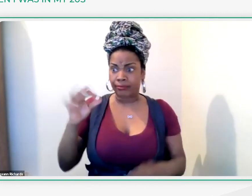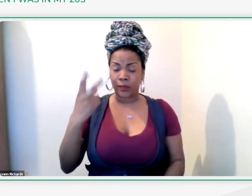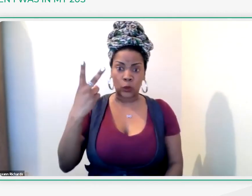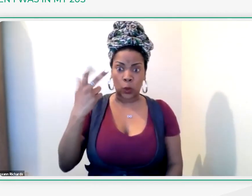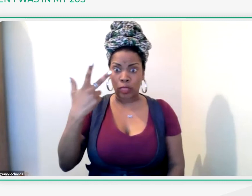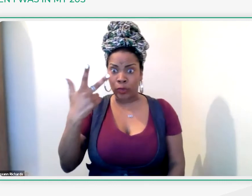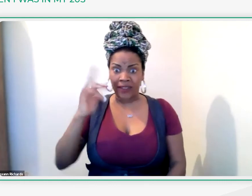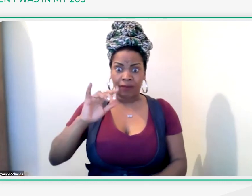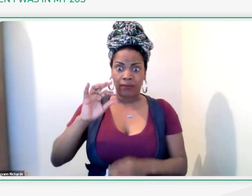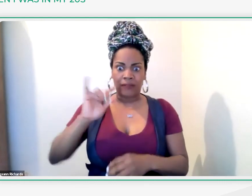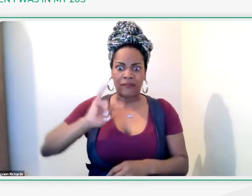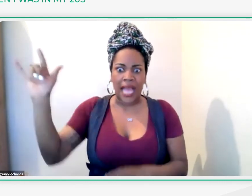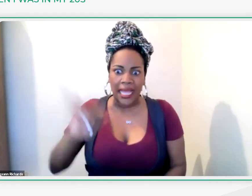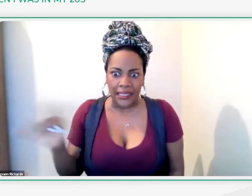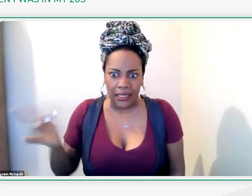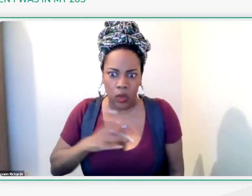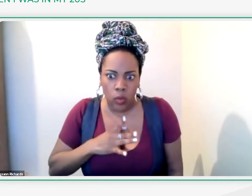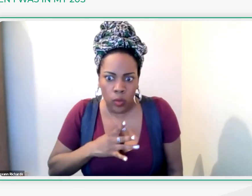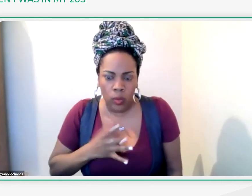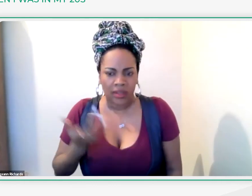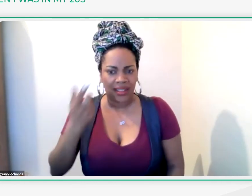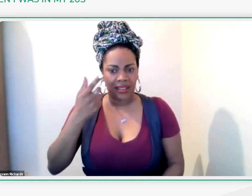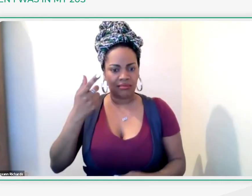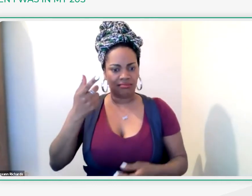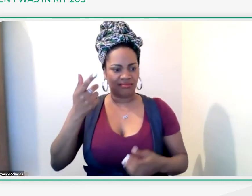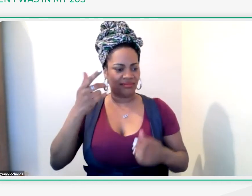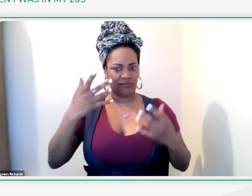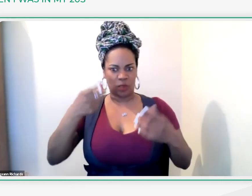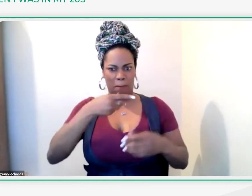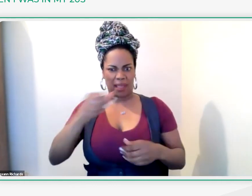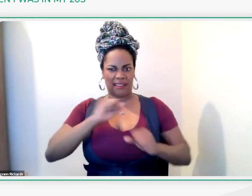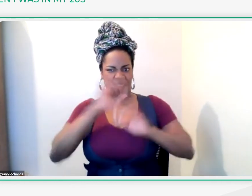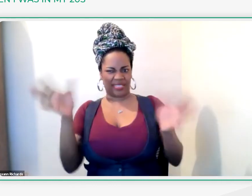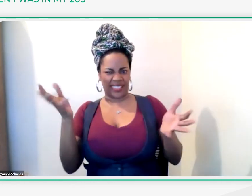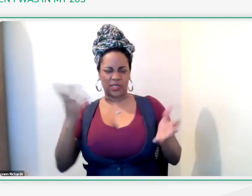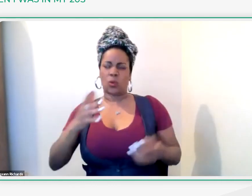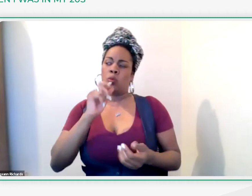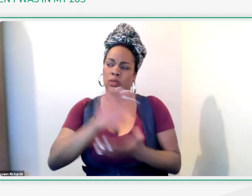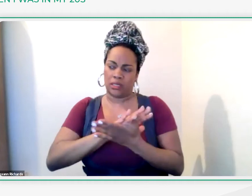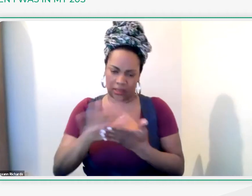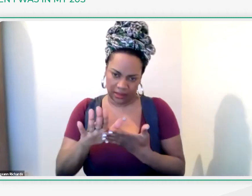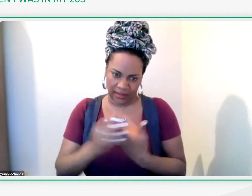times a year, get that card because you may earn miles.